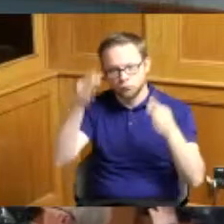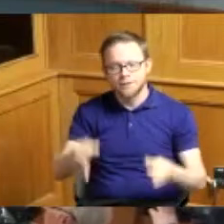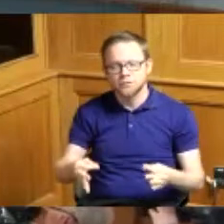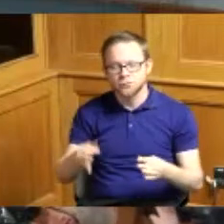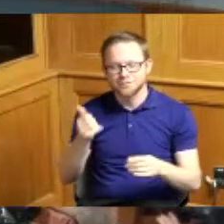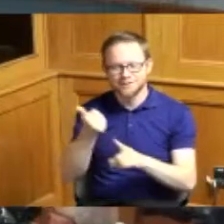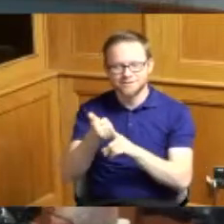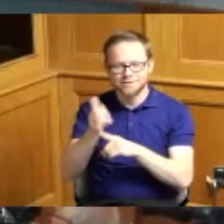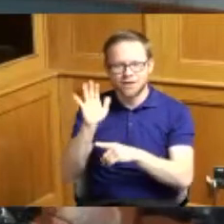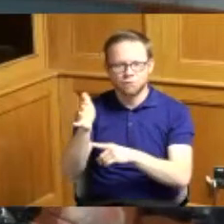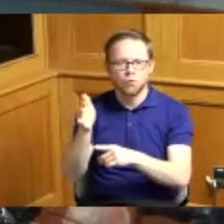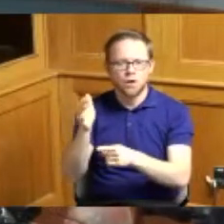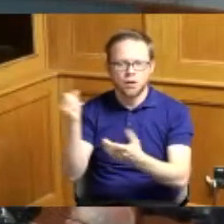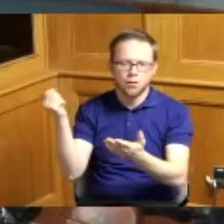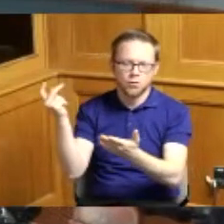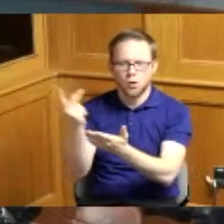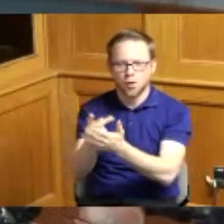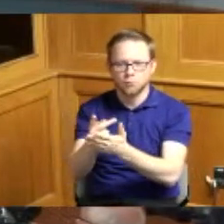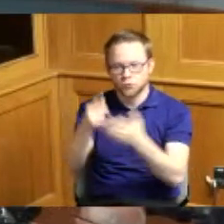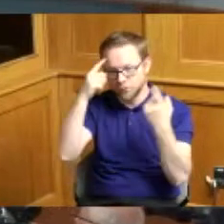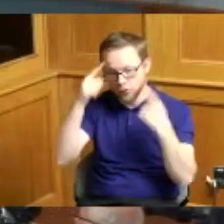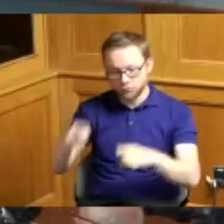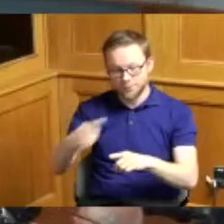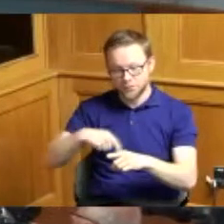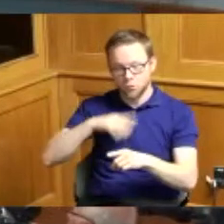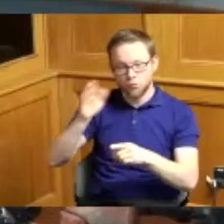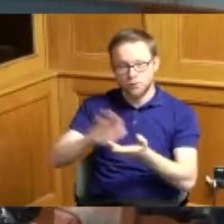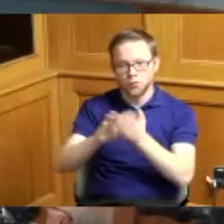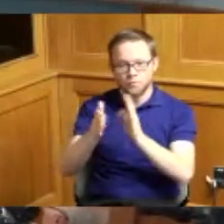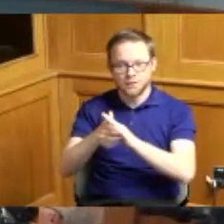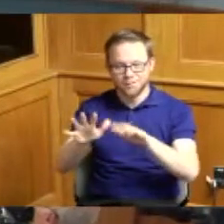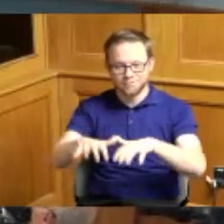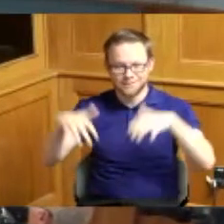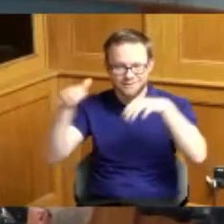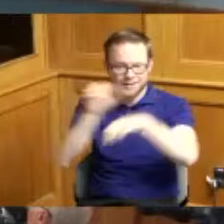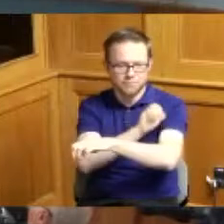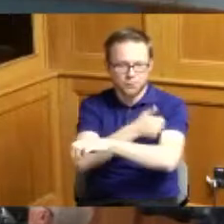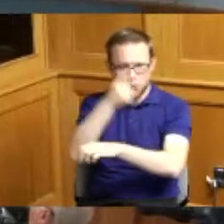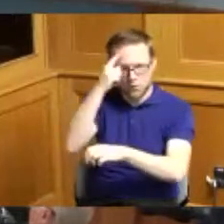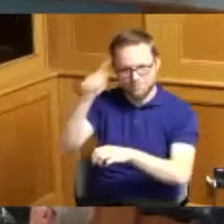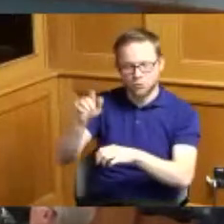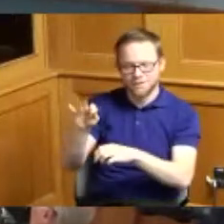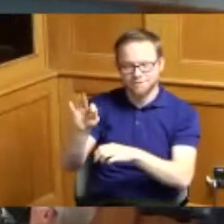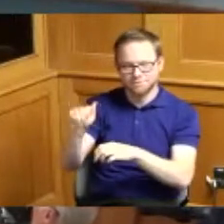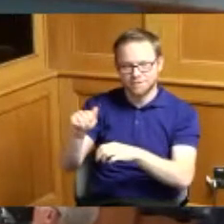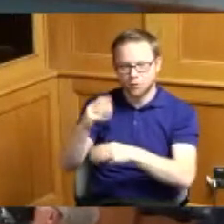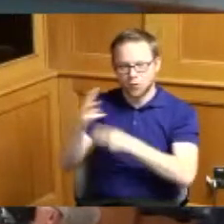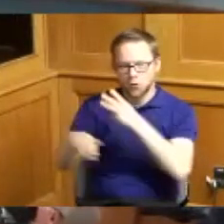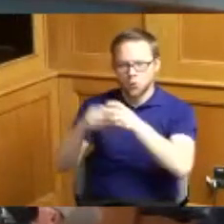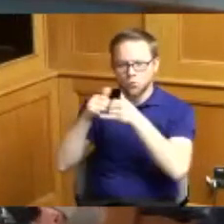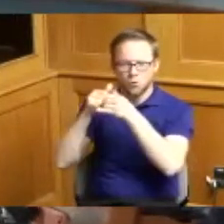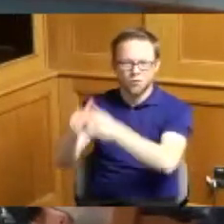an agreement to act as a stadium authority for the FIFA World Cup 2026. second Commissioner